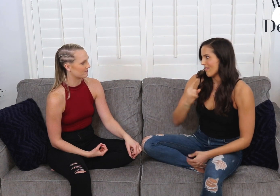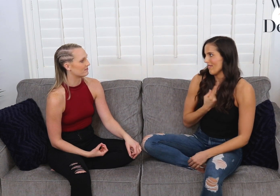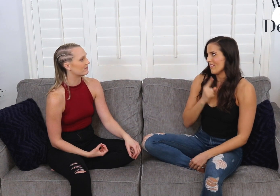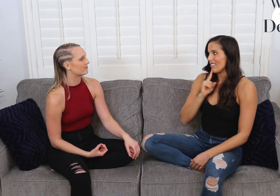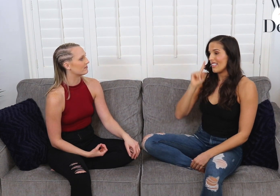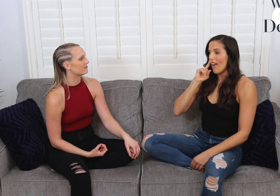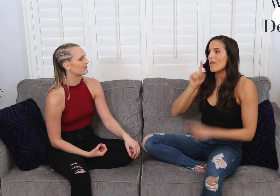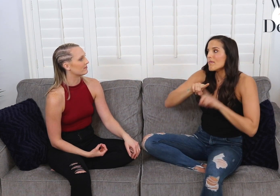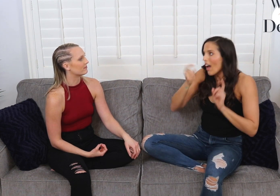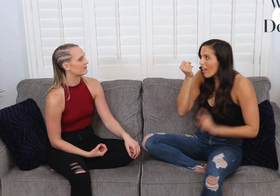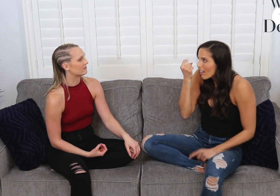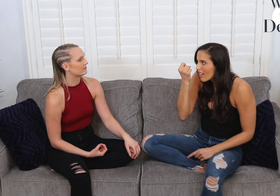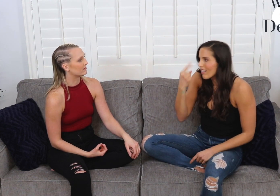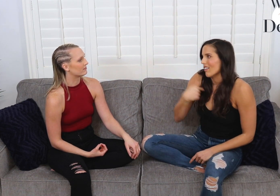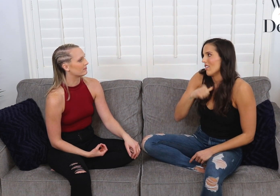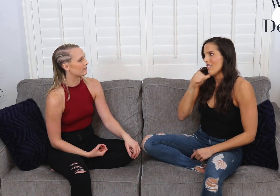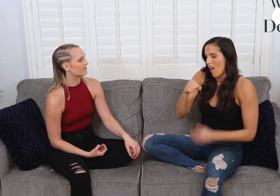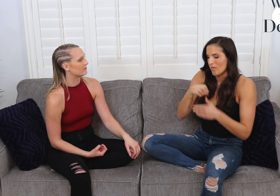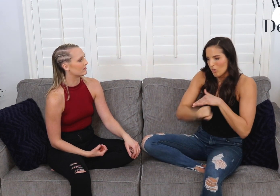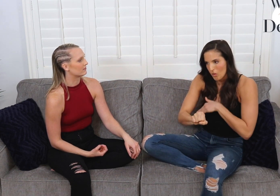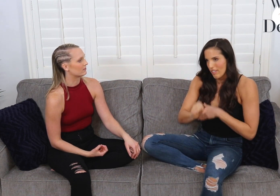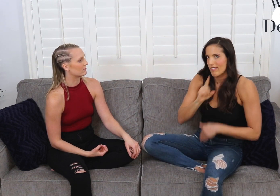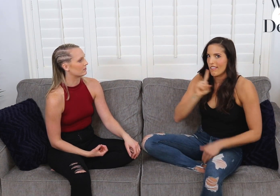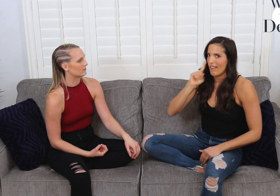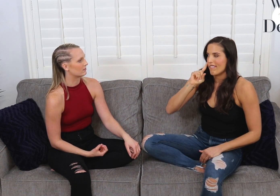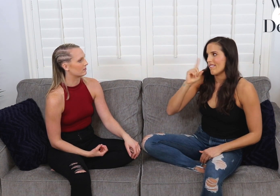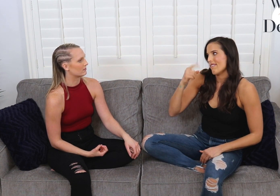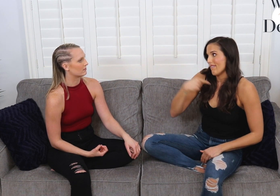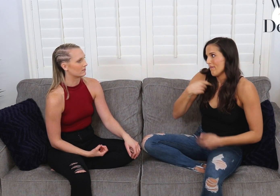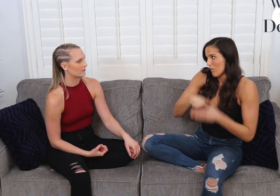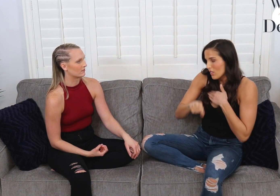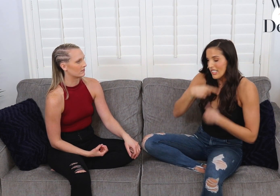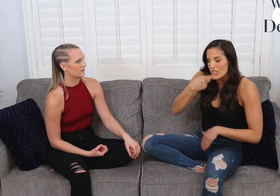I was born into a hearing family and I'm the only one who's Deaf, but i wasn't born Deaf.